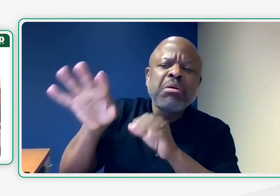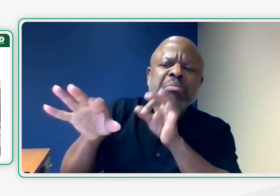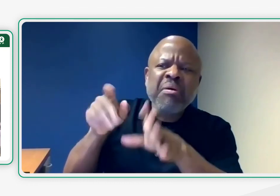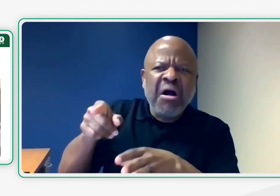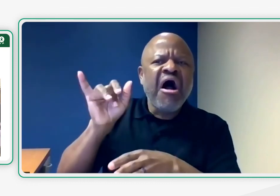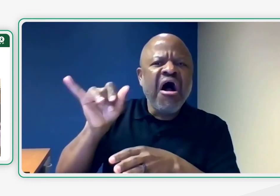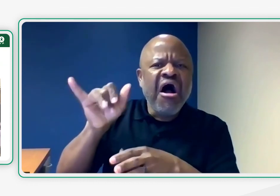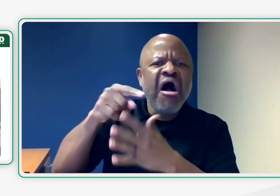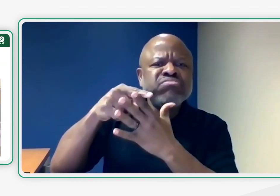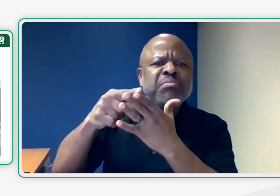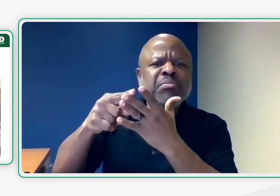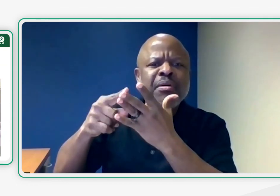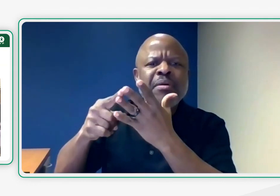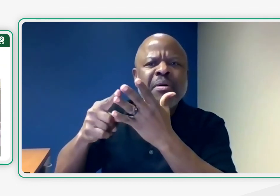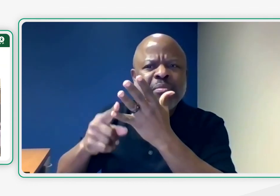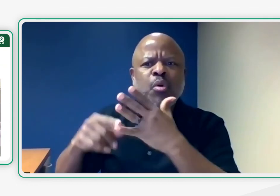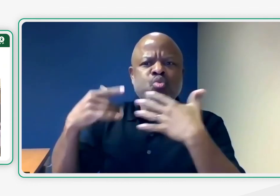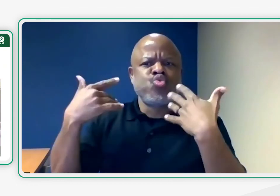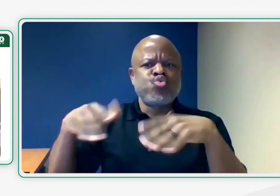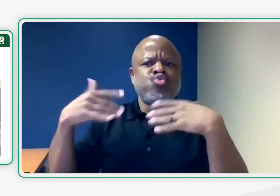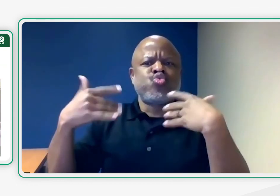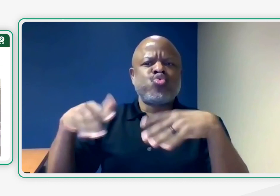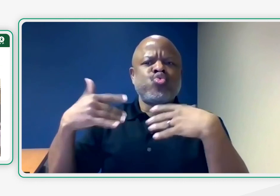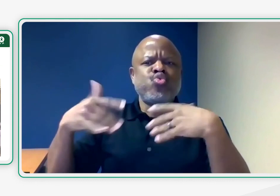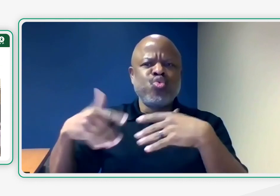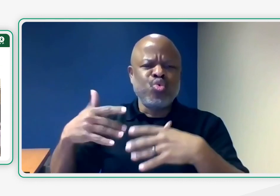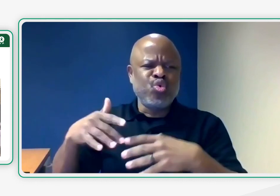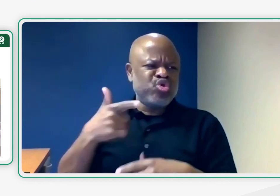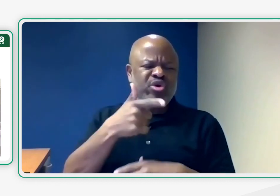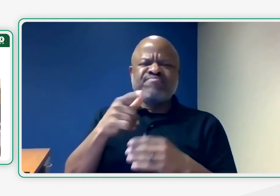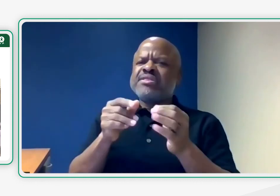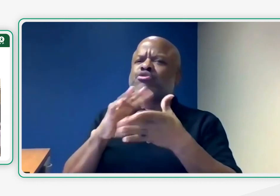just doing tiny little experiments to see all the different results.